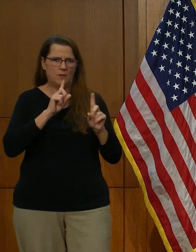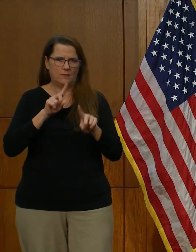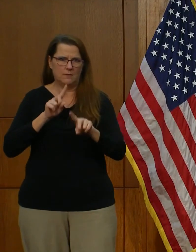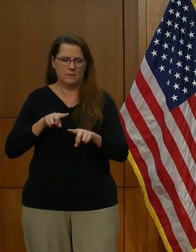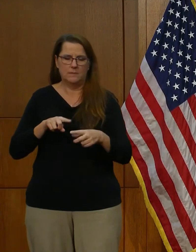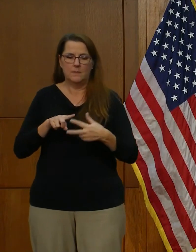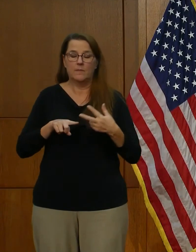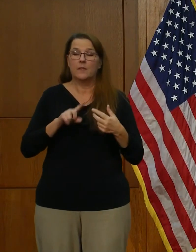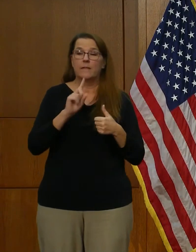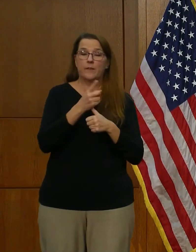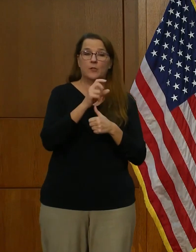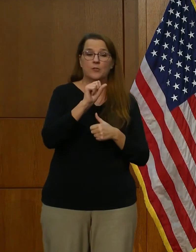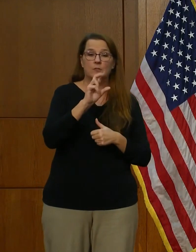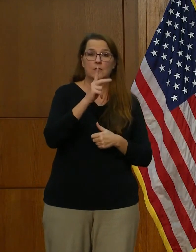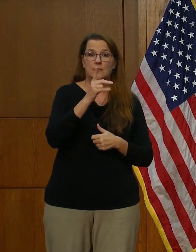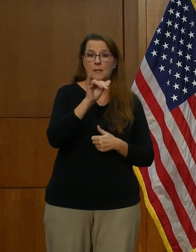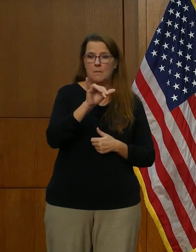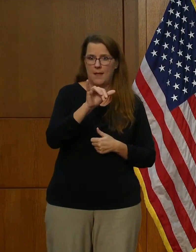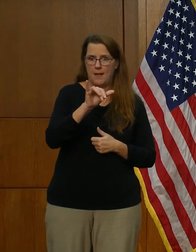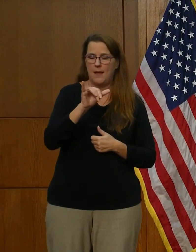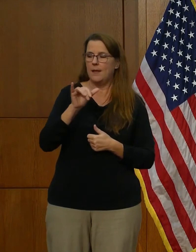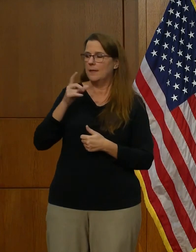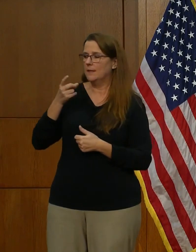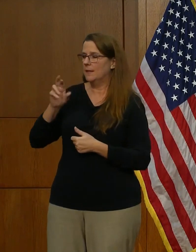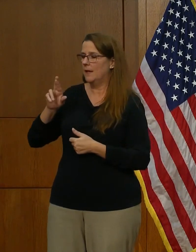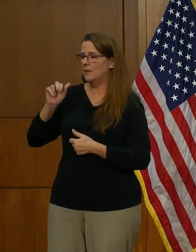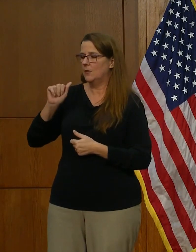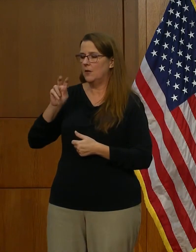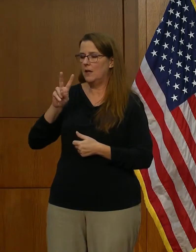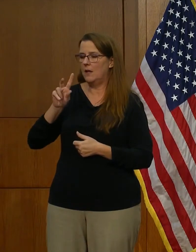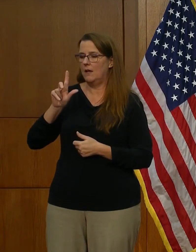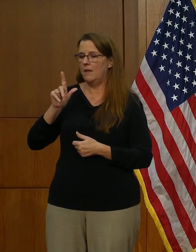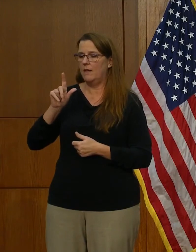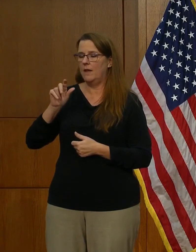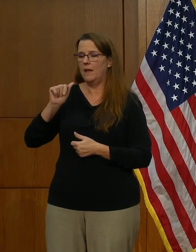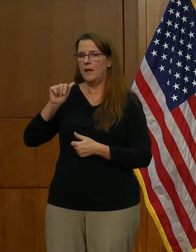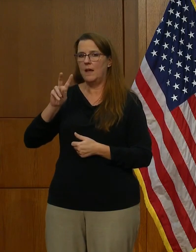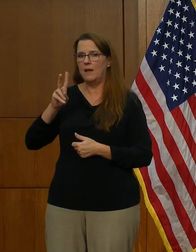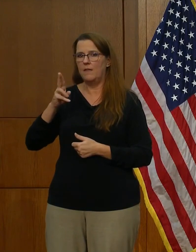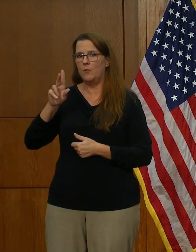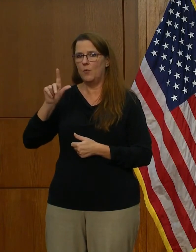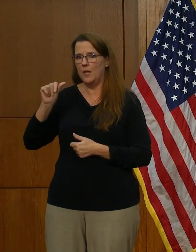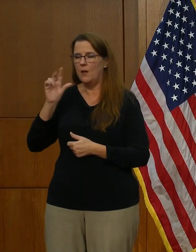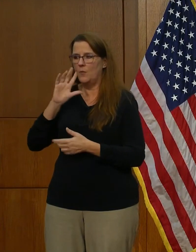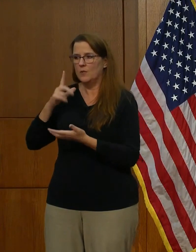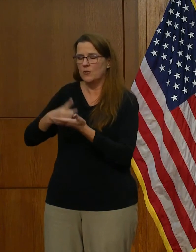HAVE TO INDIVIDUALS ADDRESS THOSE THAT THE FIRST IS OUR OUR SUPPLY, AND DR BULL IS GOING TO